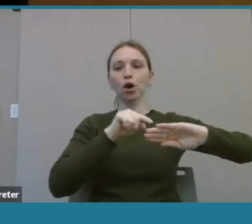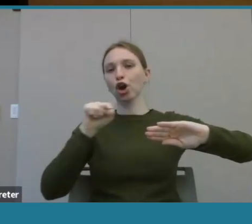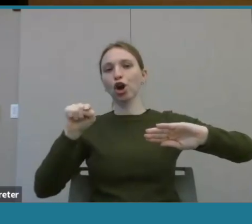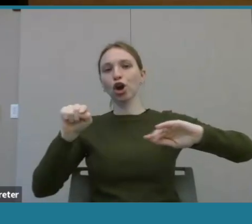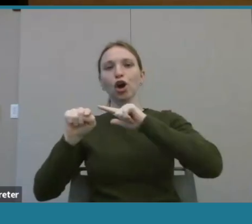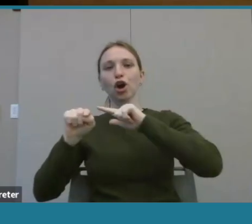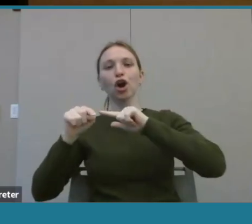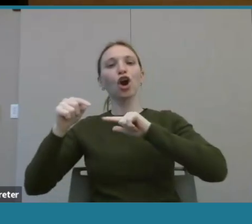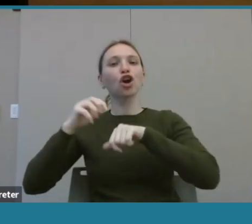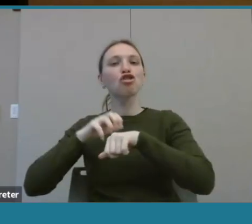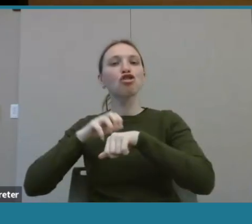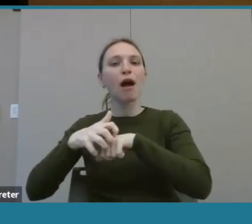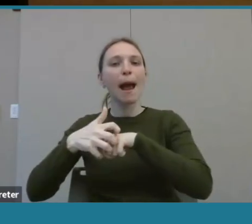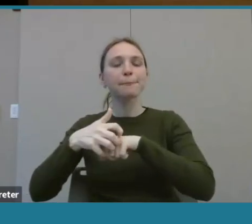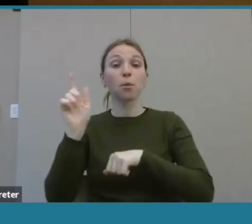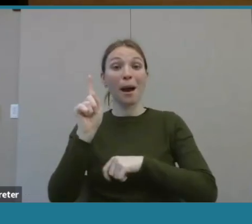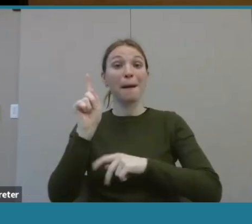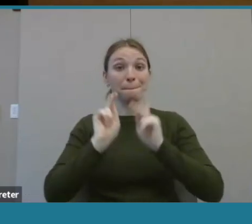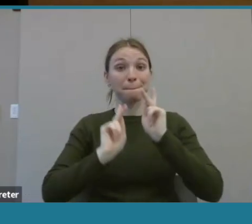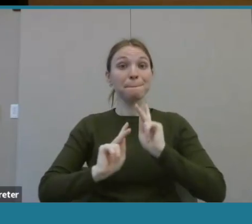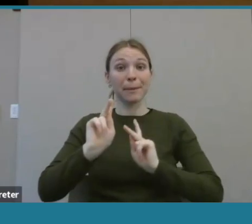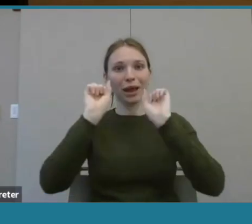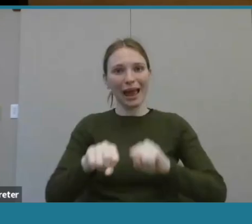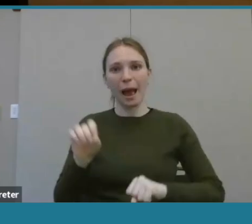preference where people get to pick their food choice and kind of have that same